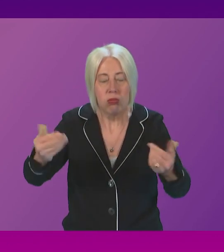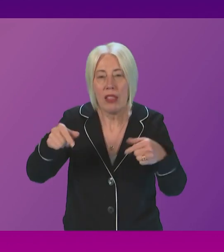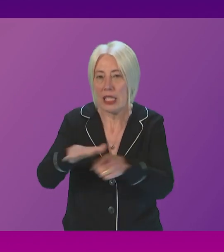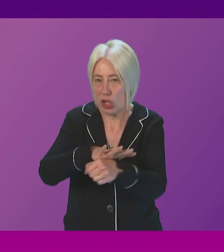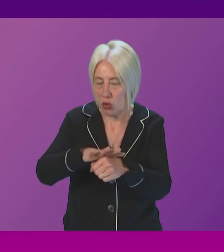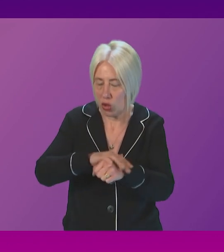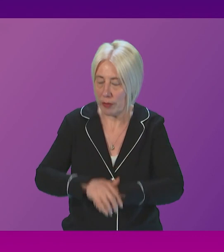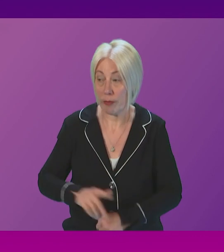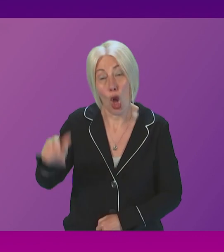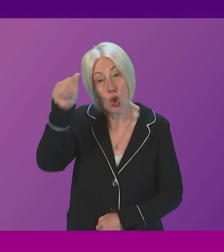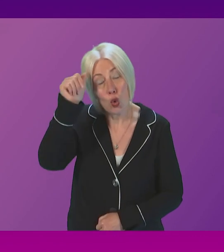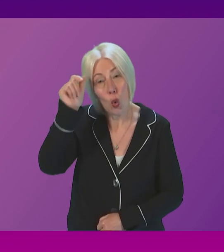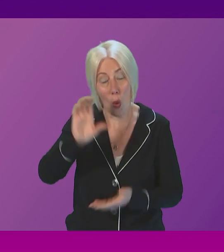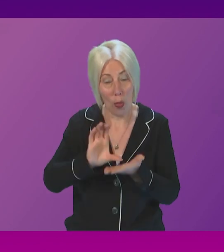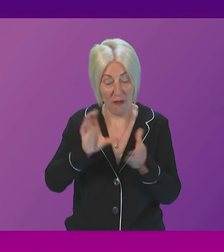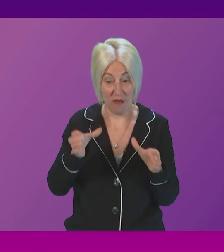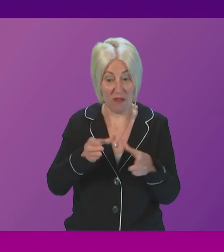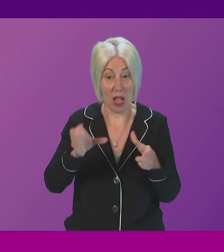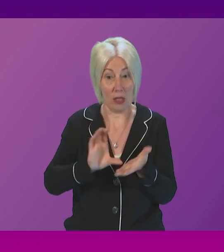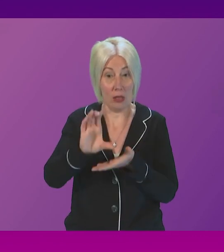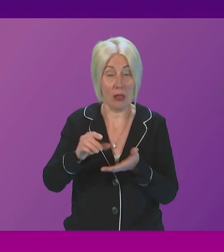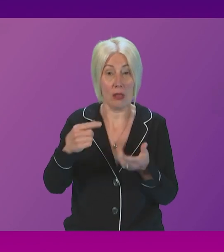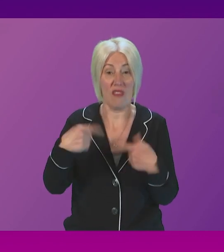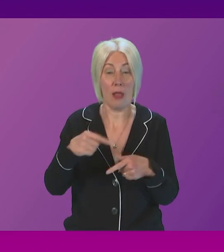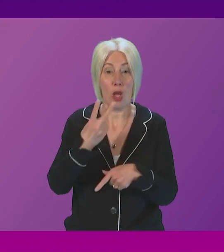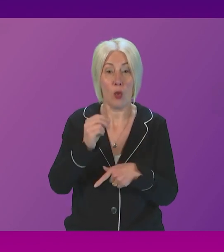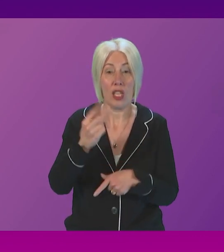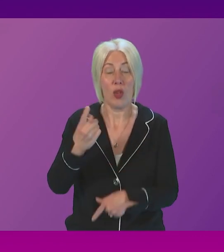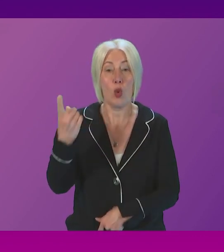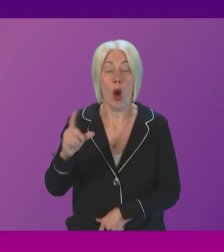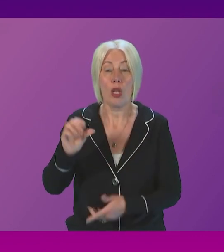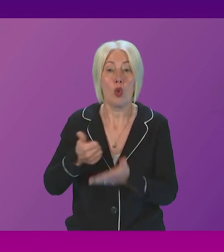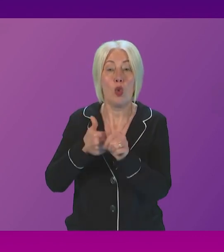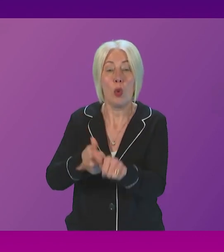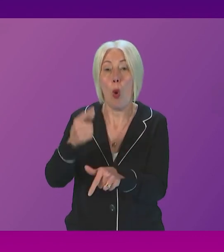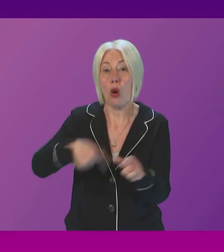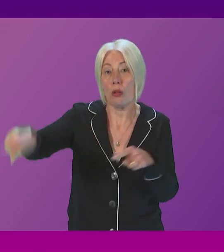know that the fund that was introduced in 2021 was to support local authorities following the